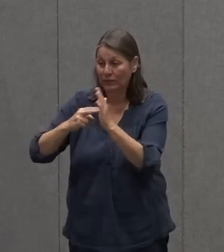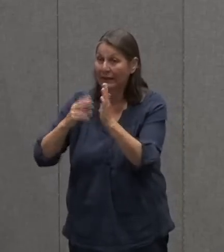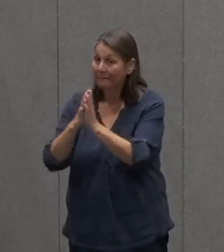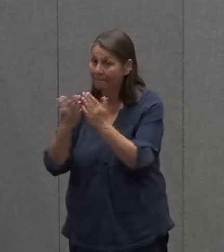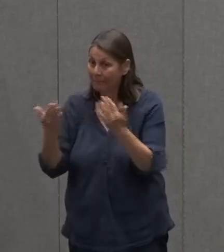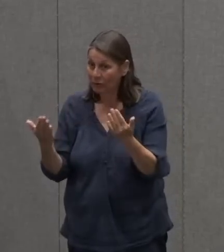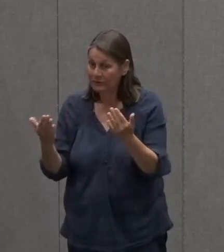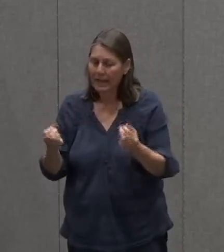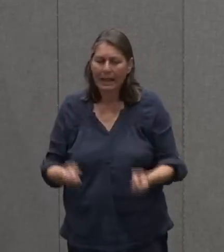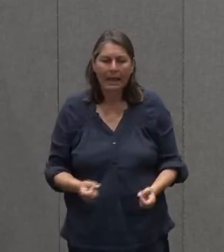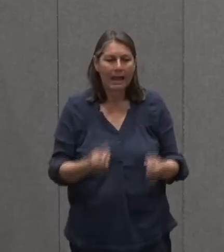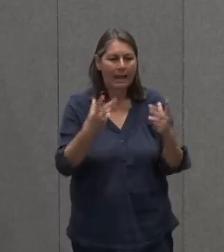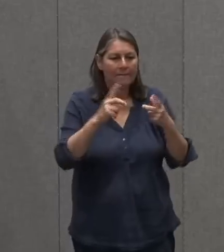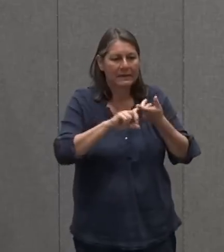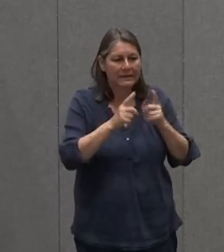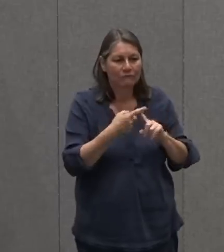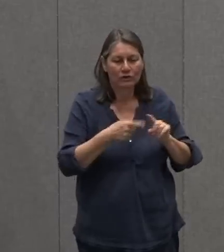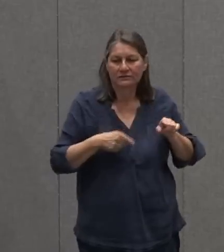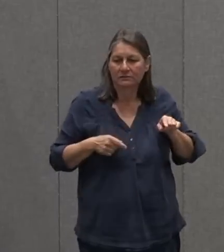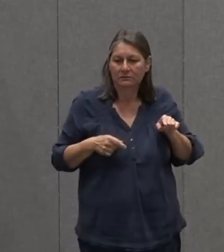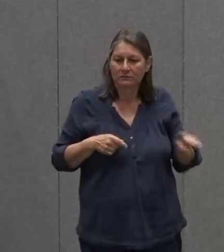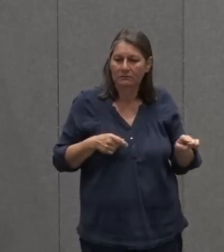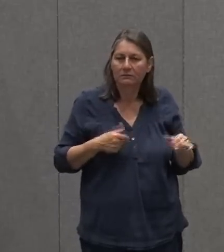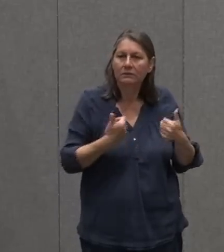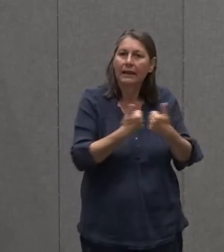how many friends are gonna be playing board games.